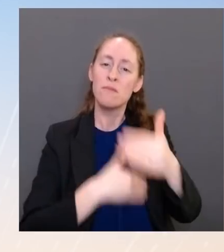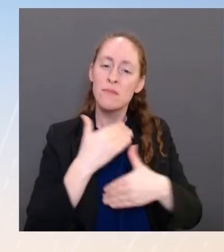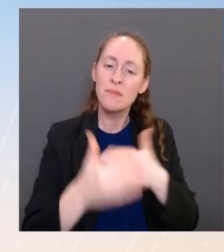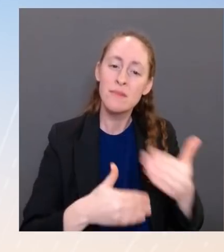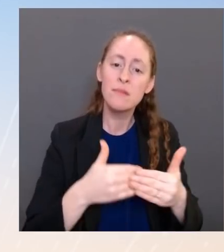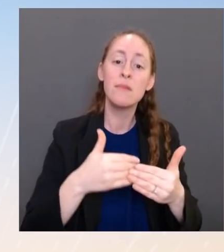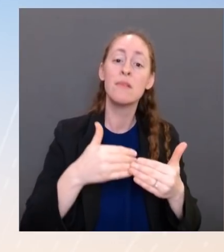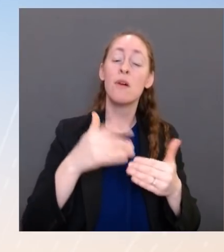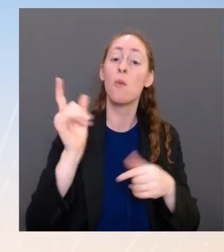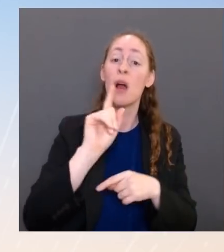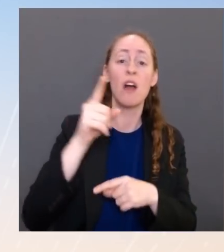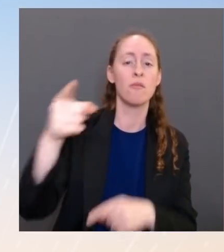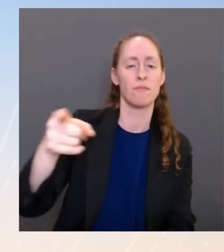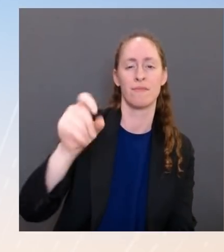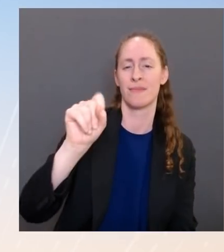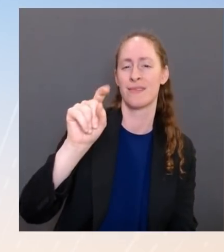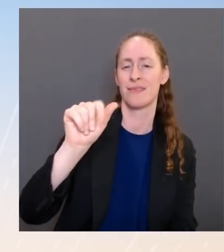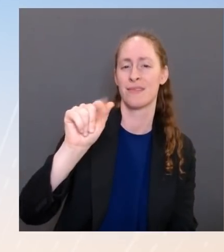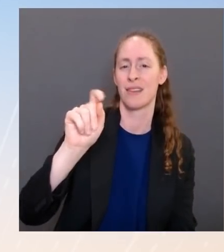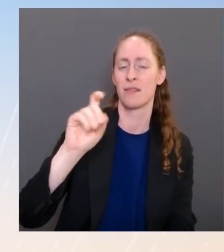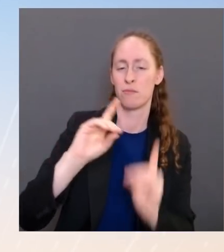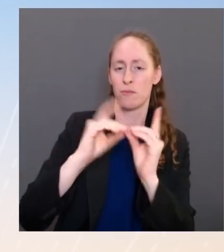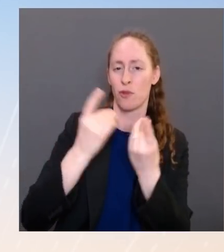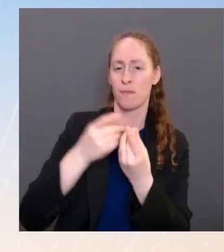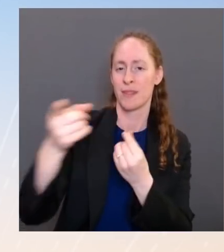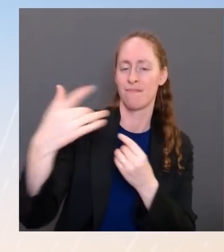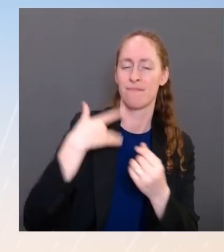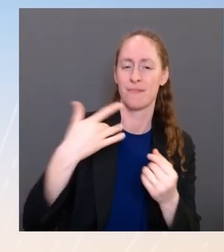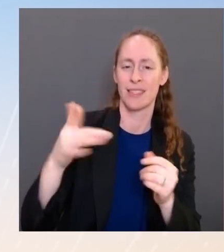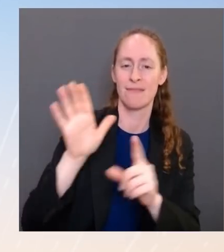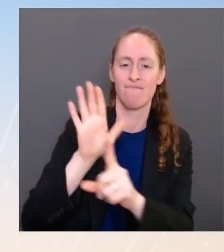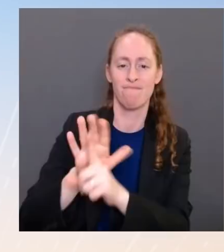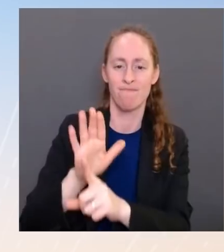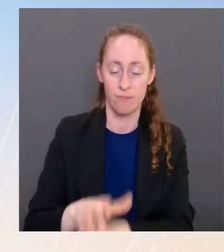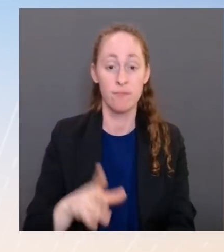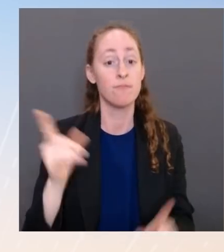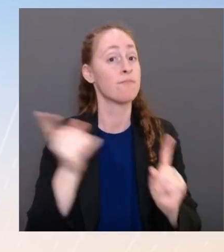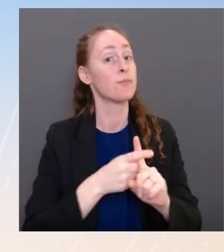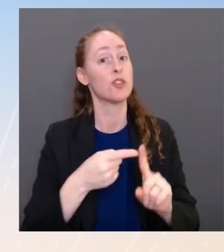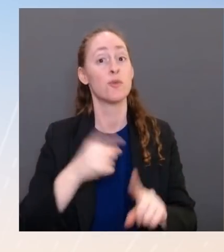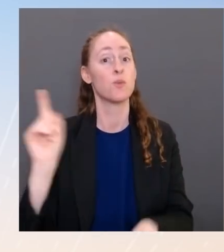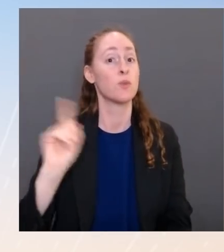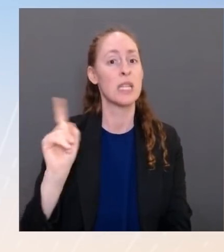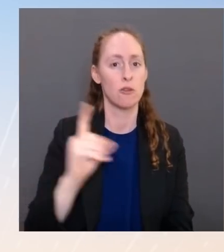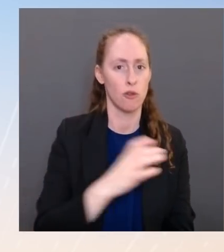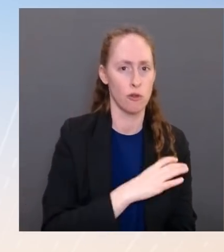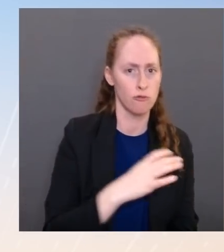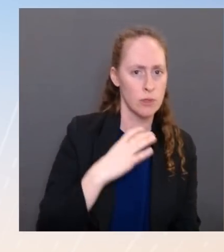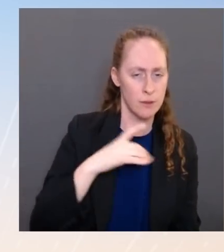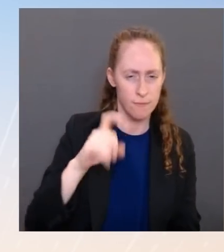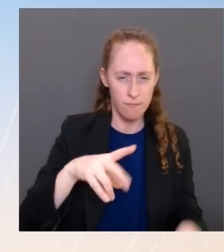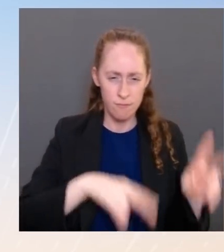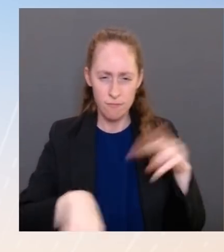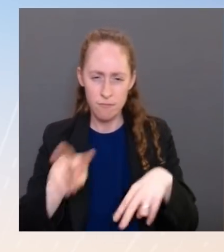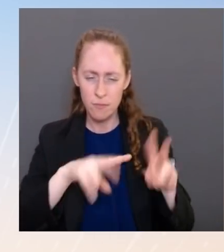They take a look at the law and undergo a review of whether somebody has violated or a country has violated international terrorism laws.